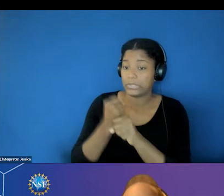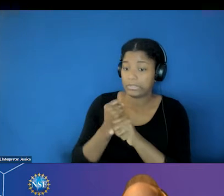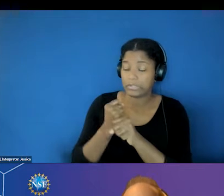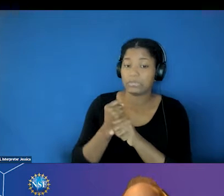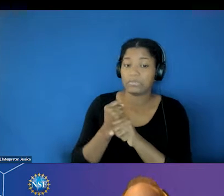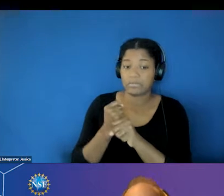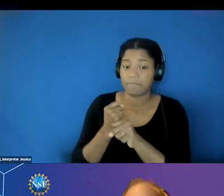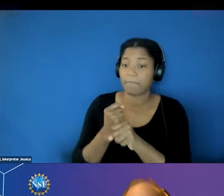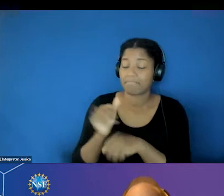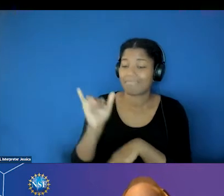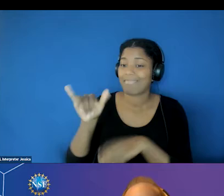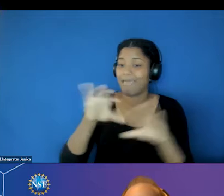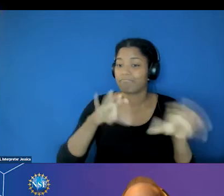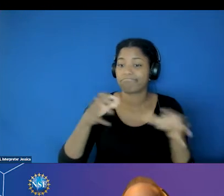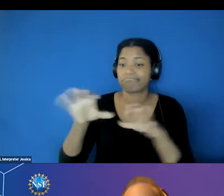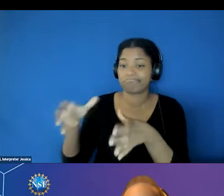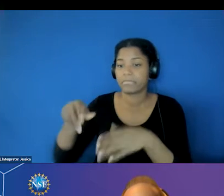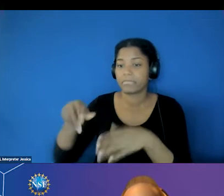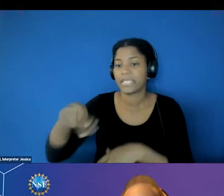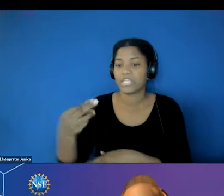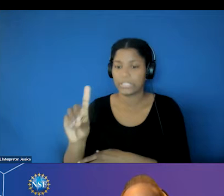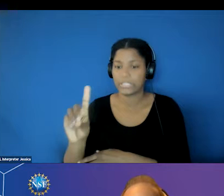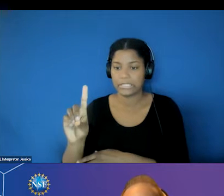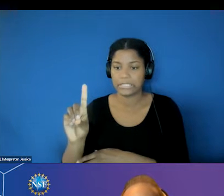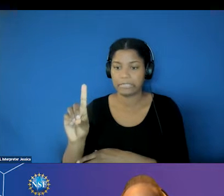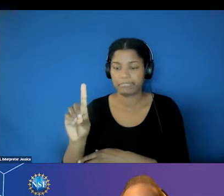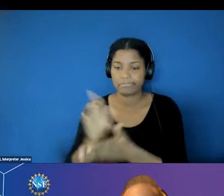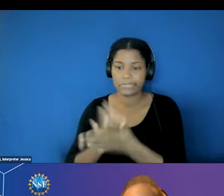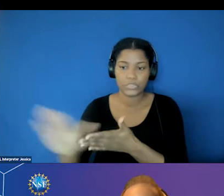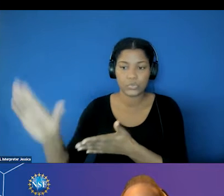are classified as PhD granting institutions of higher education.